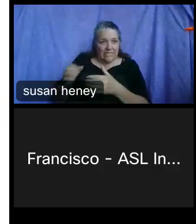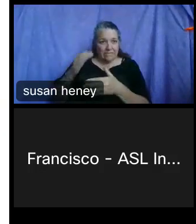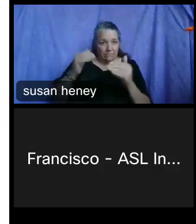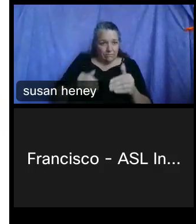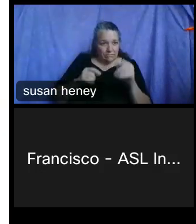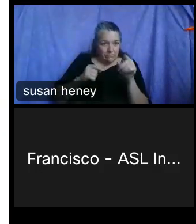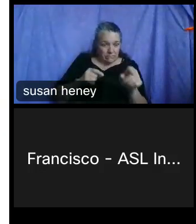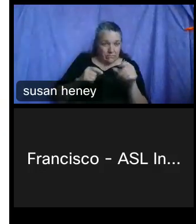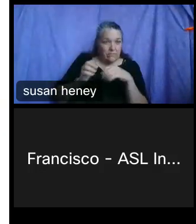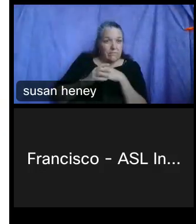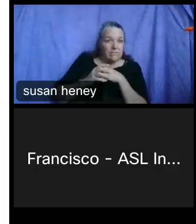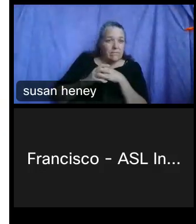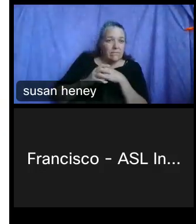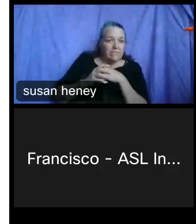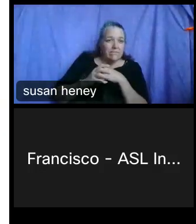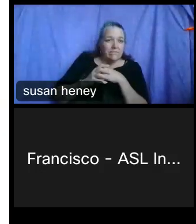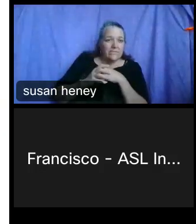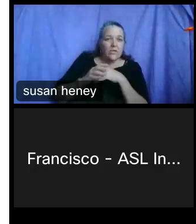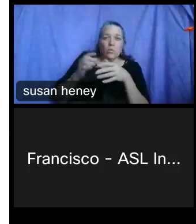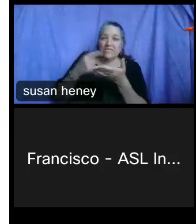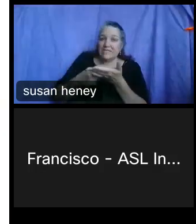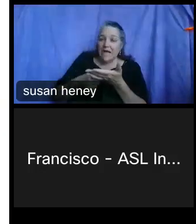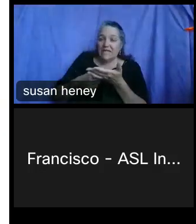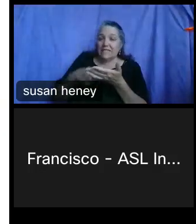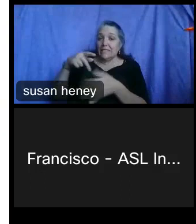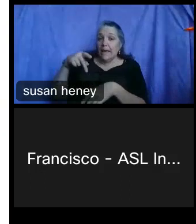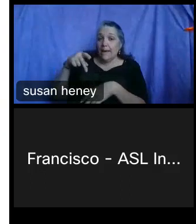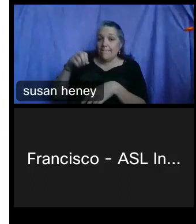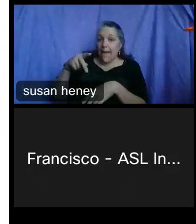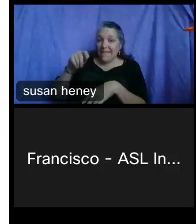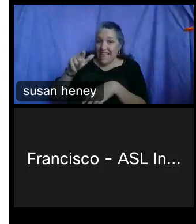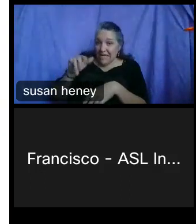that I'll go over today will be population, educational attainment, poverty, and income.